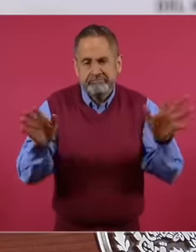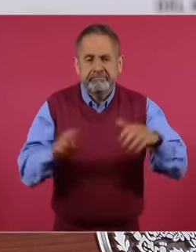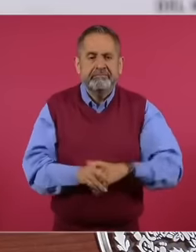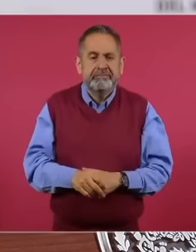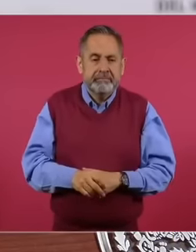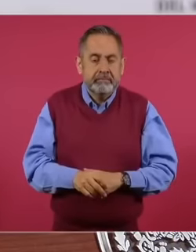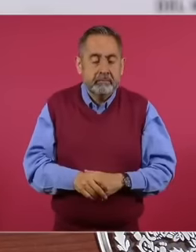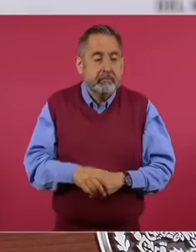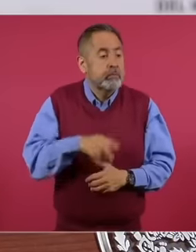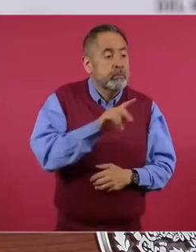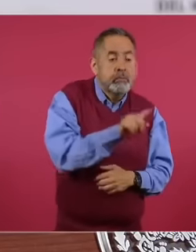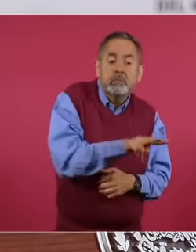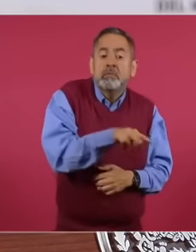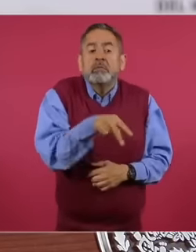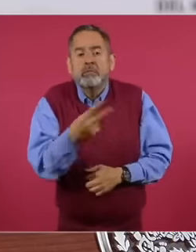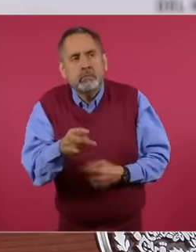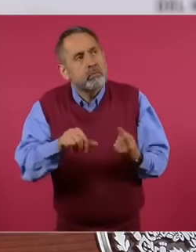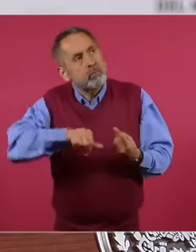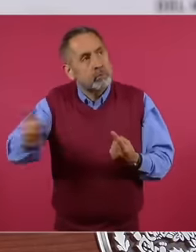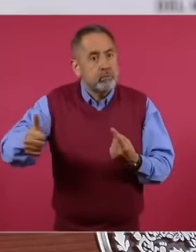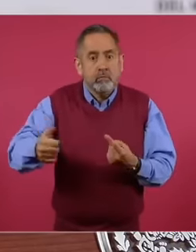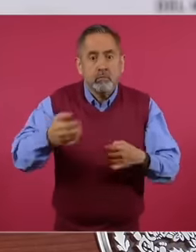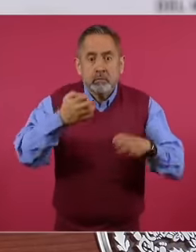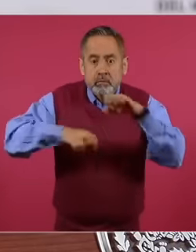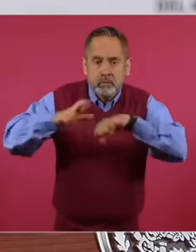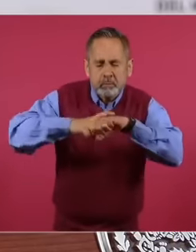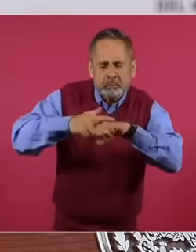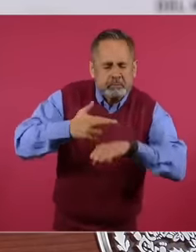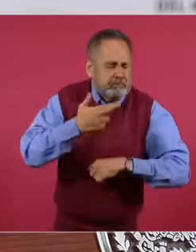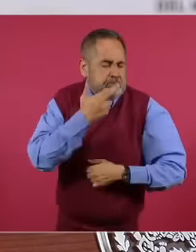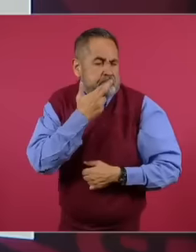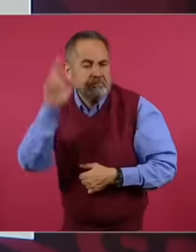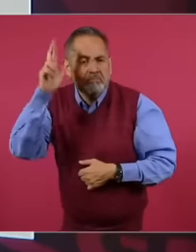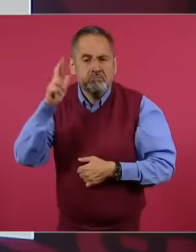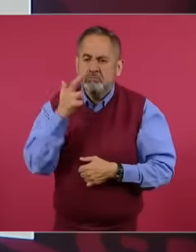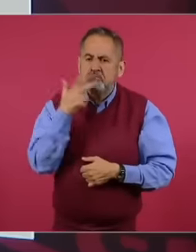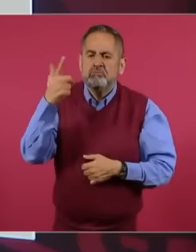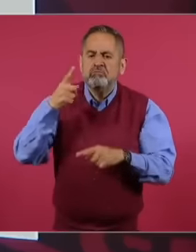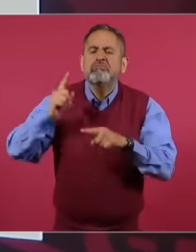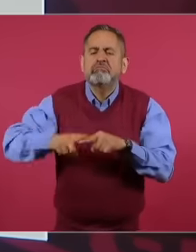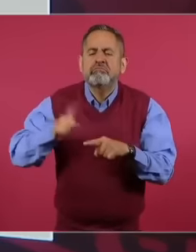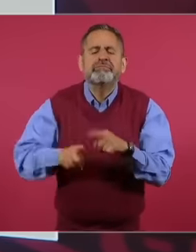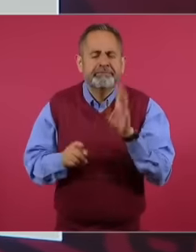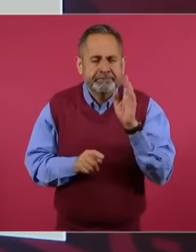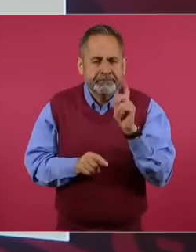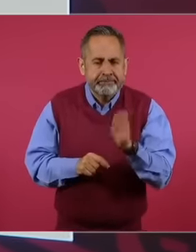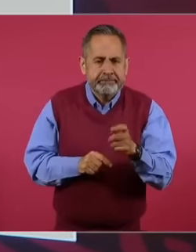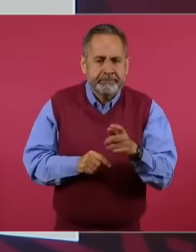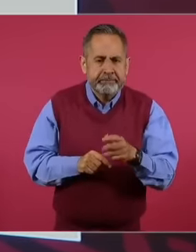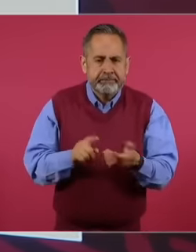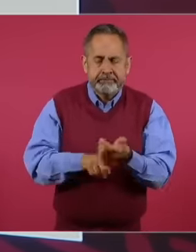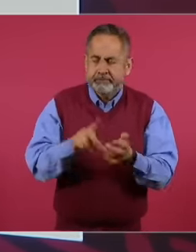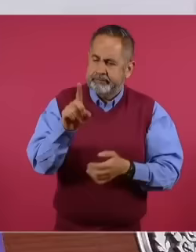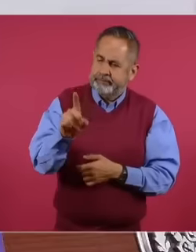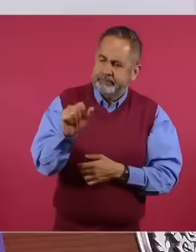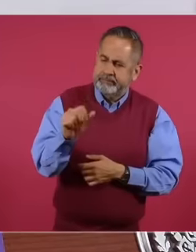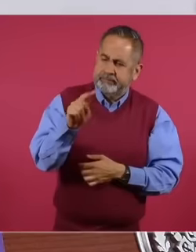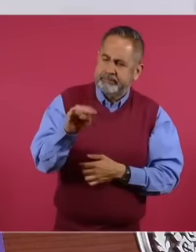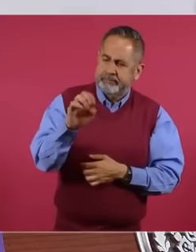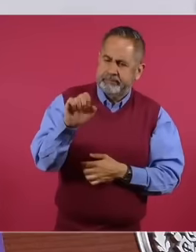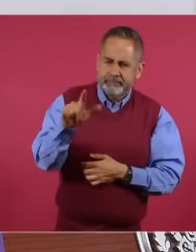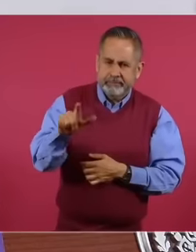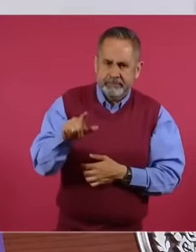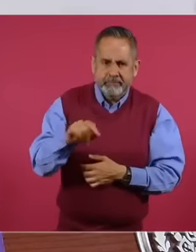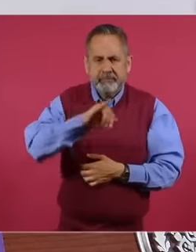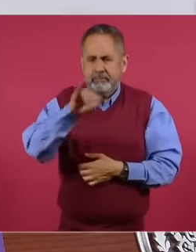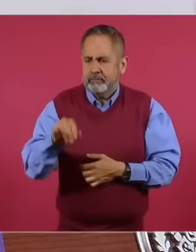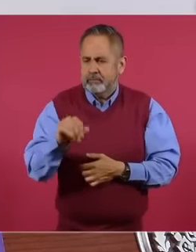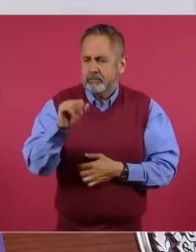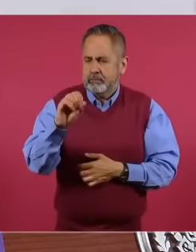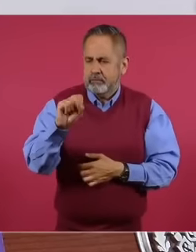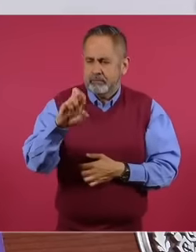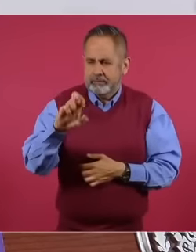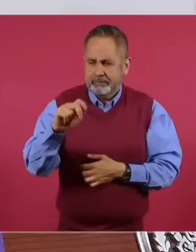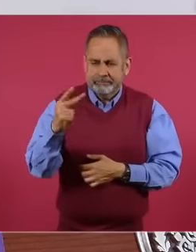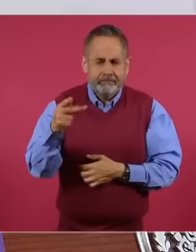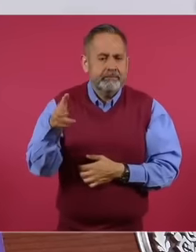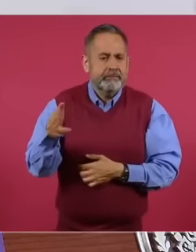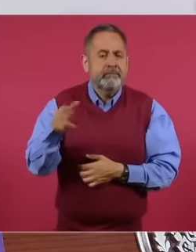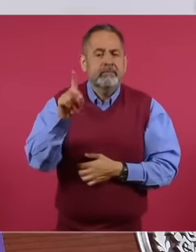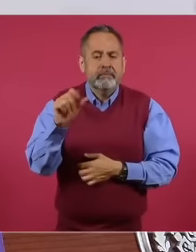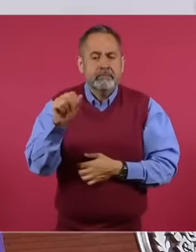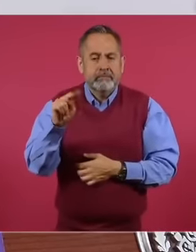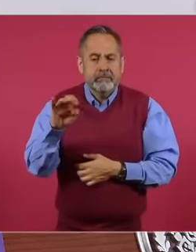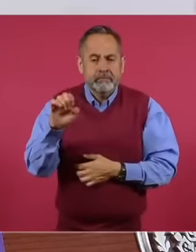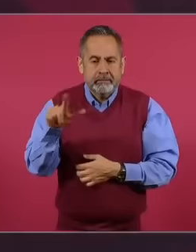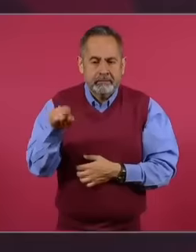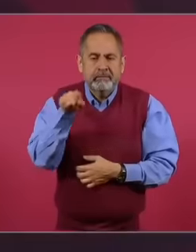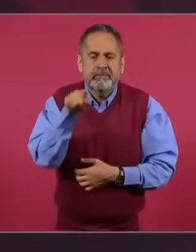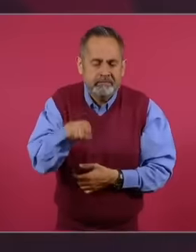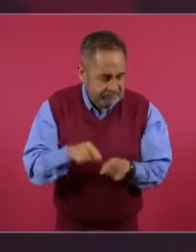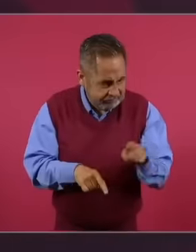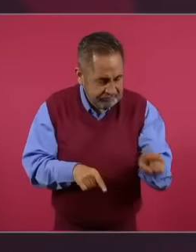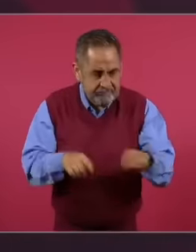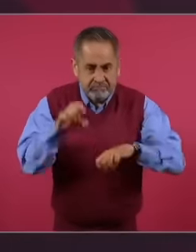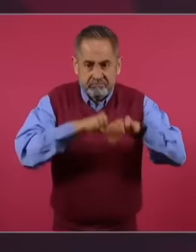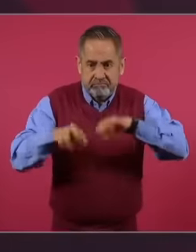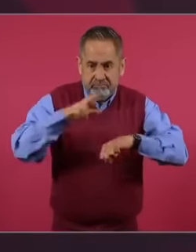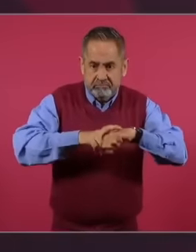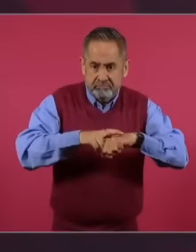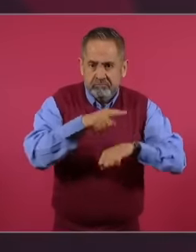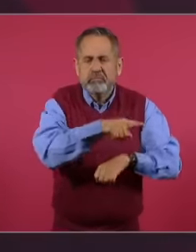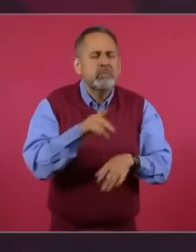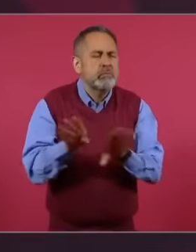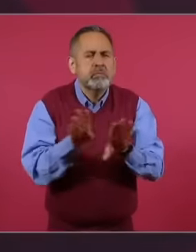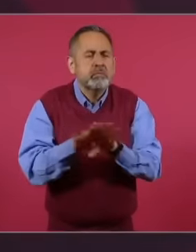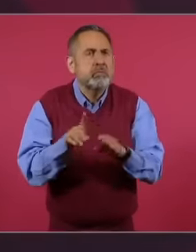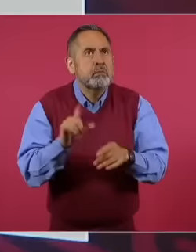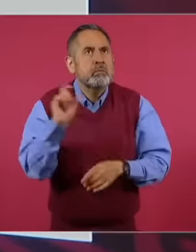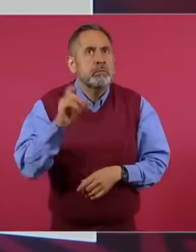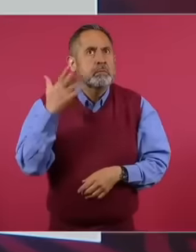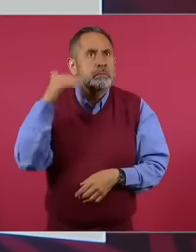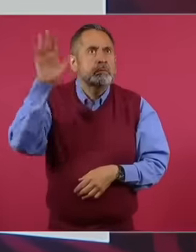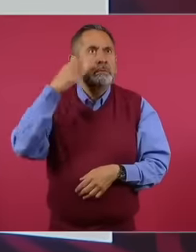best Daniel josep Daniel ambassador when the